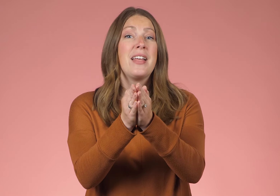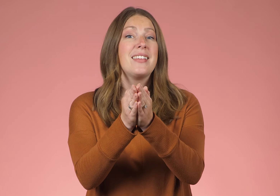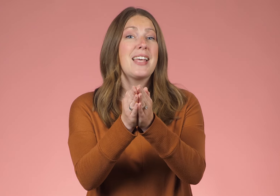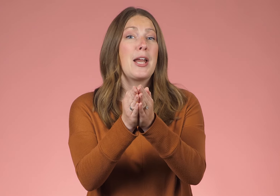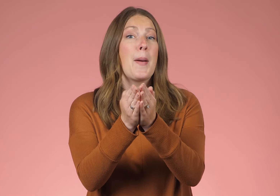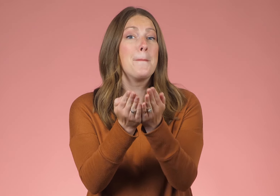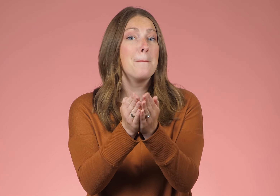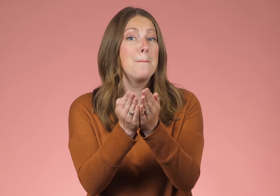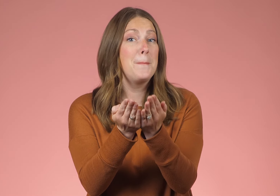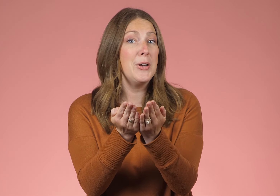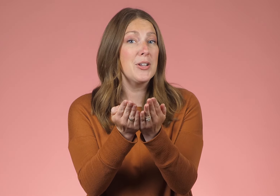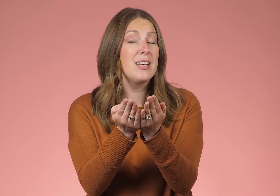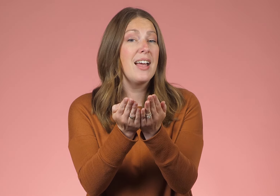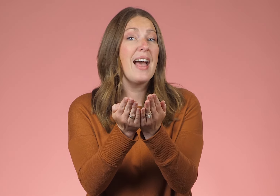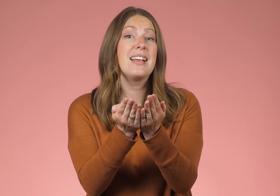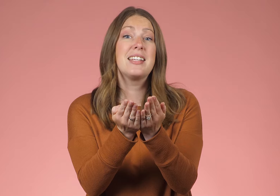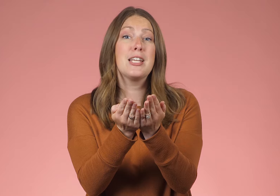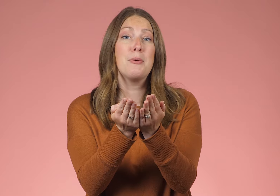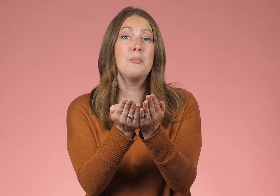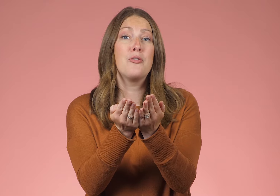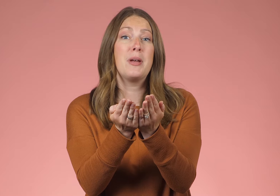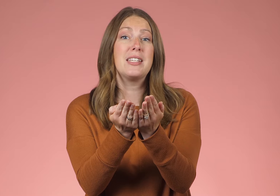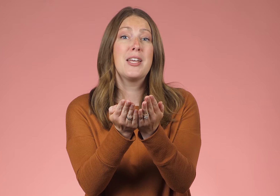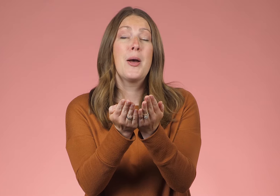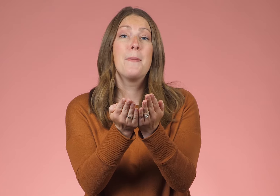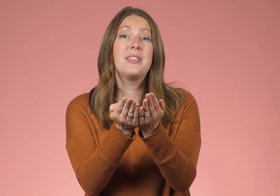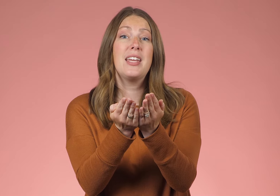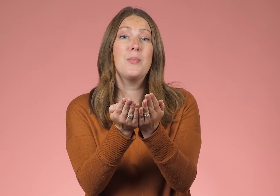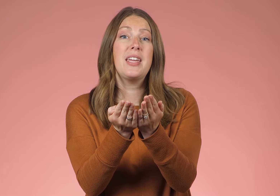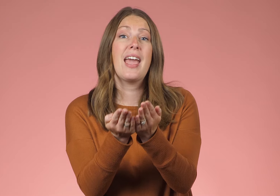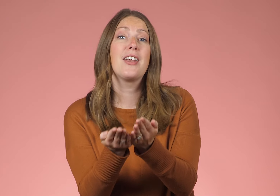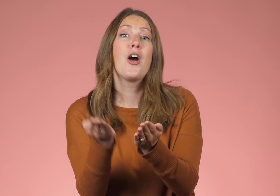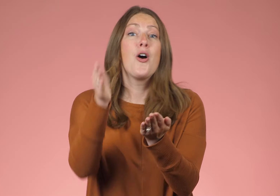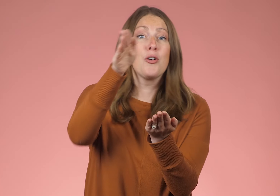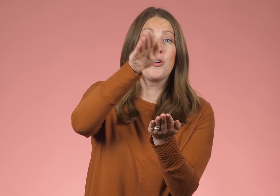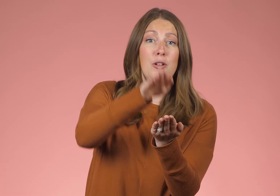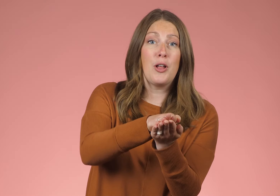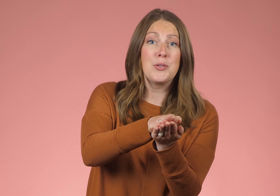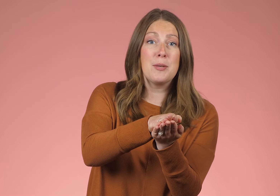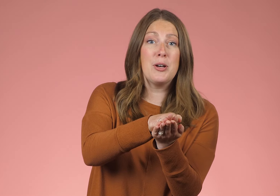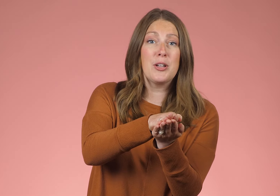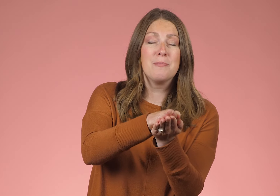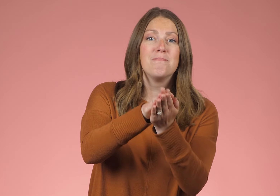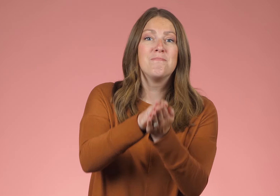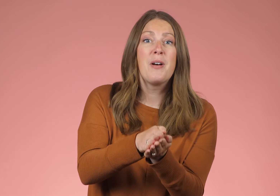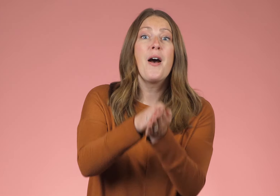The sign book has a double movement, but then we can close the book.